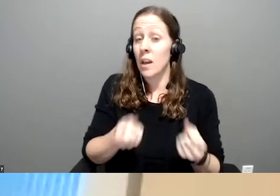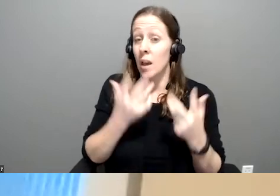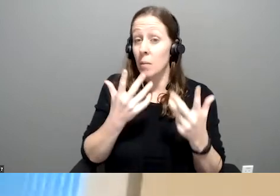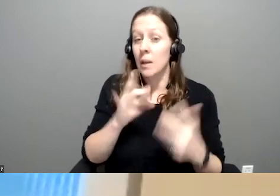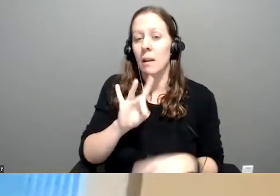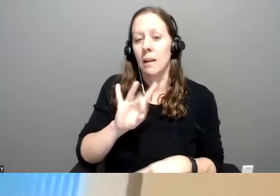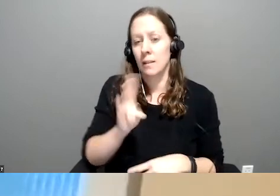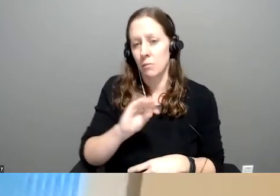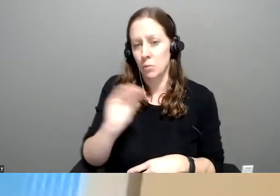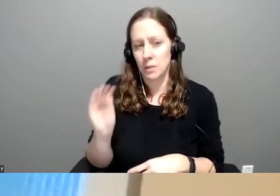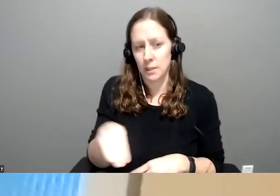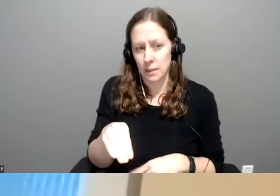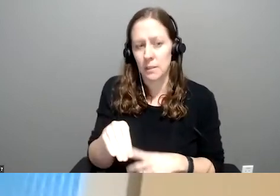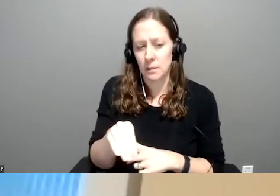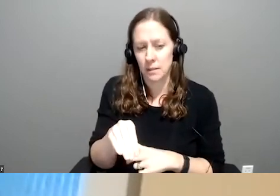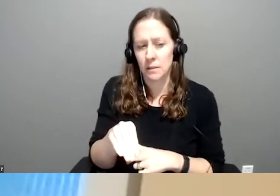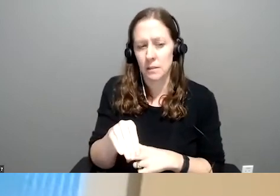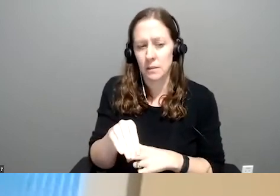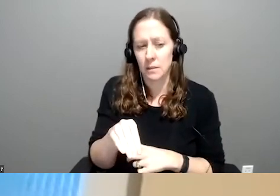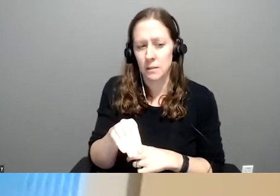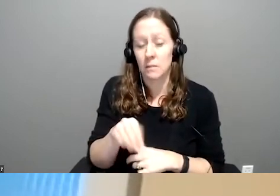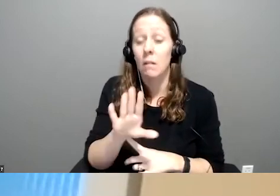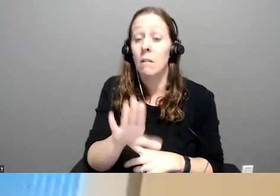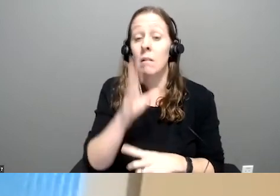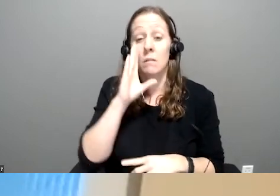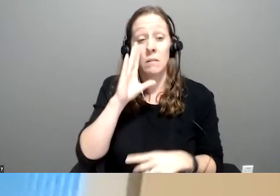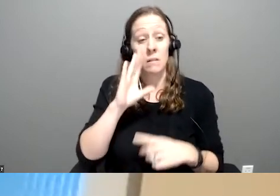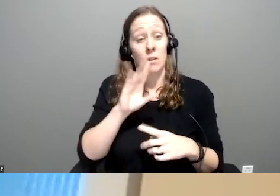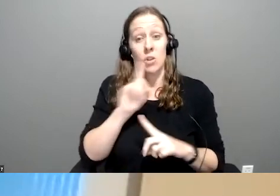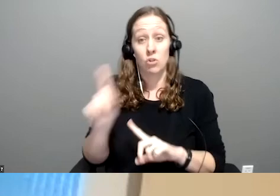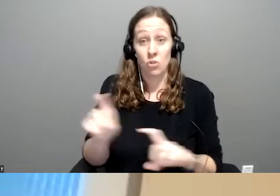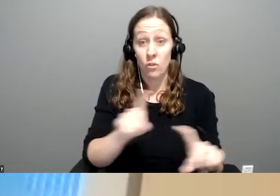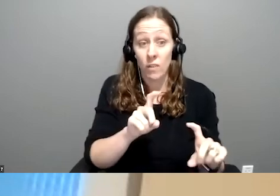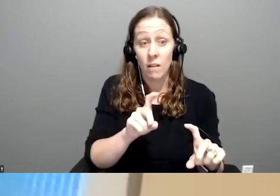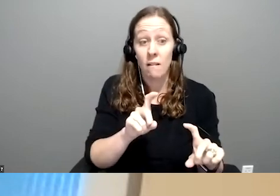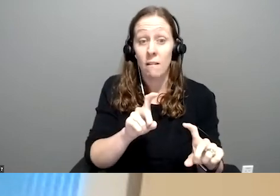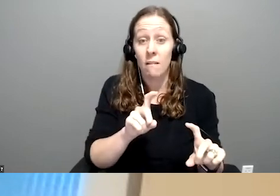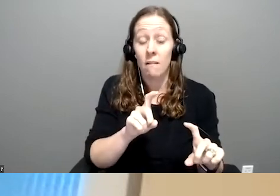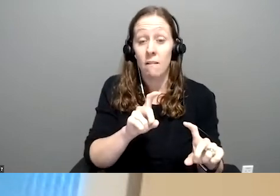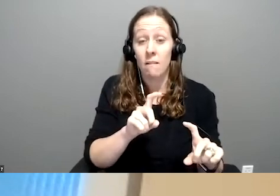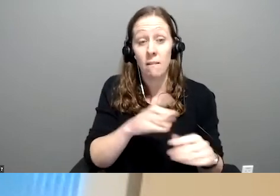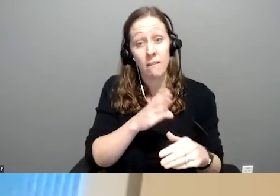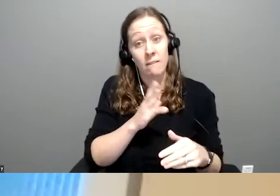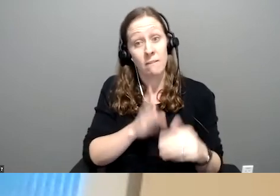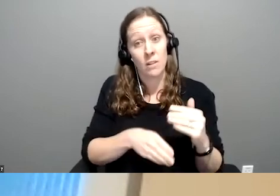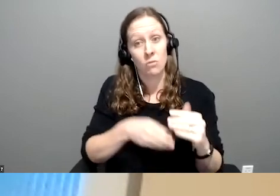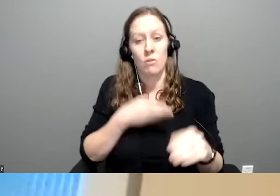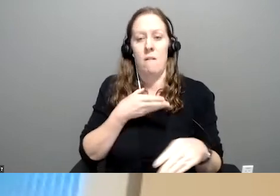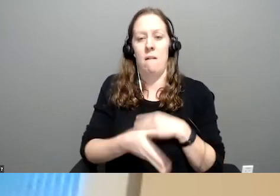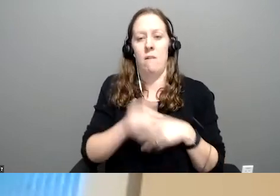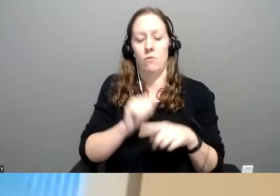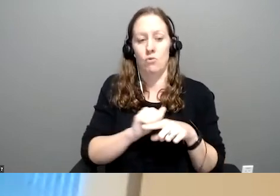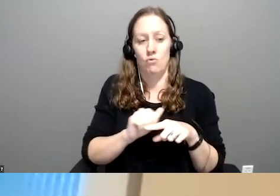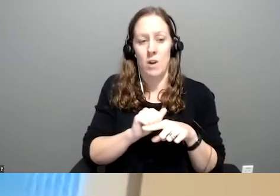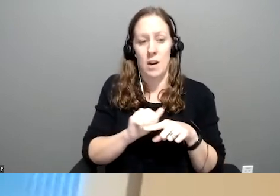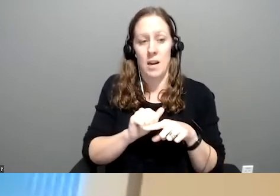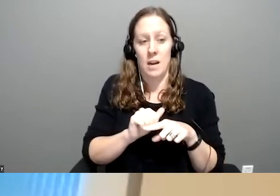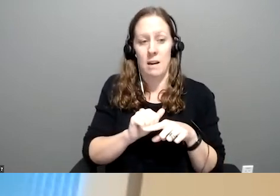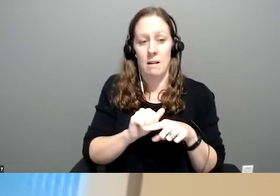And all of the surveys were completed after the training, there was no online completion